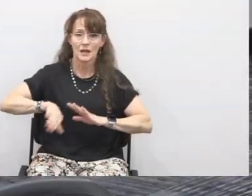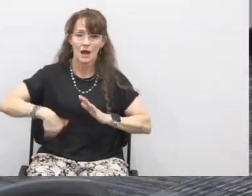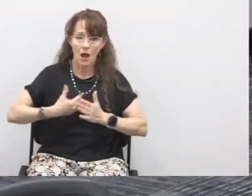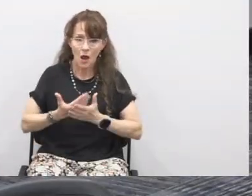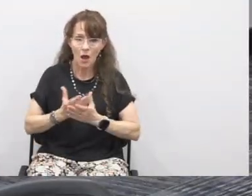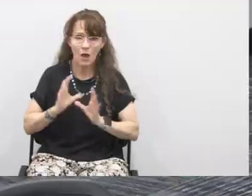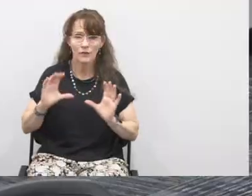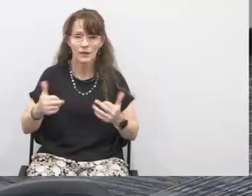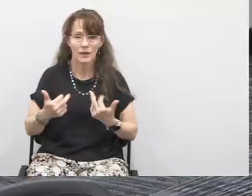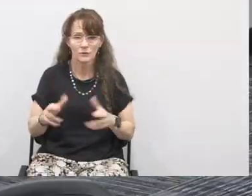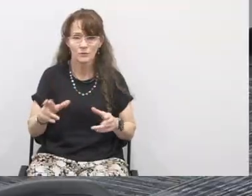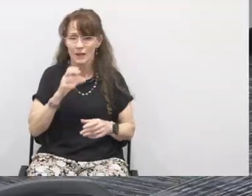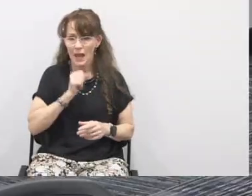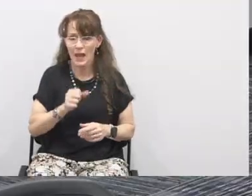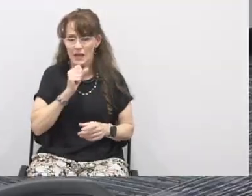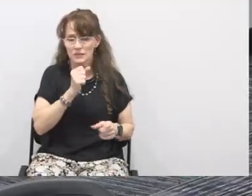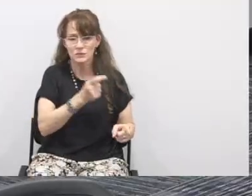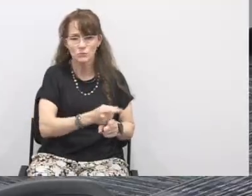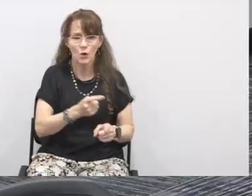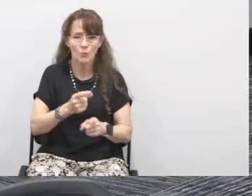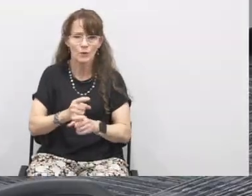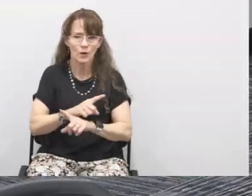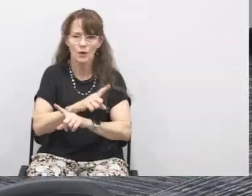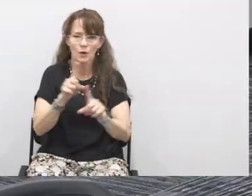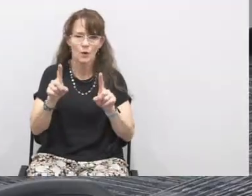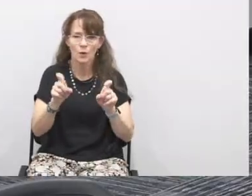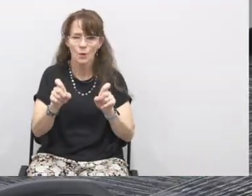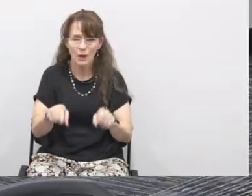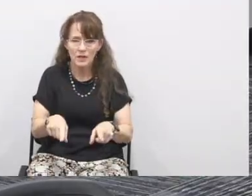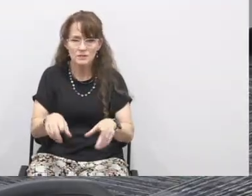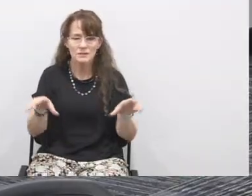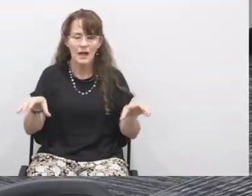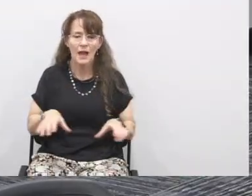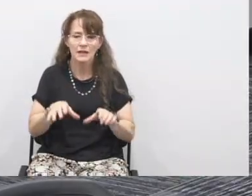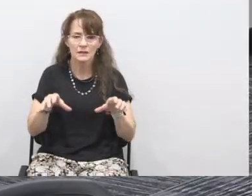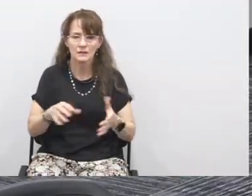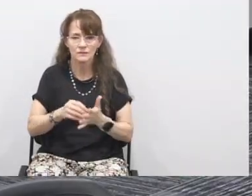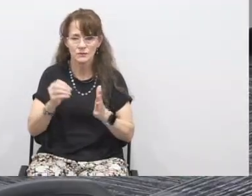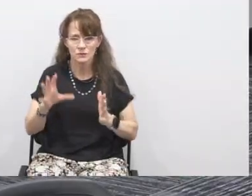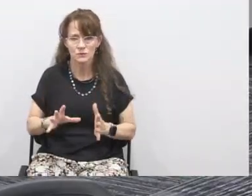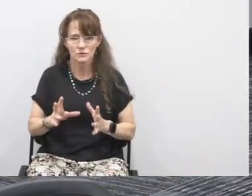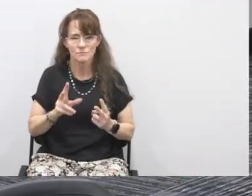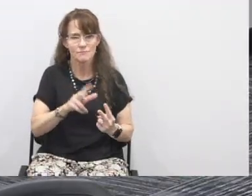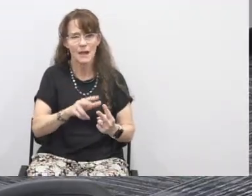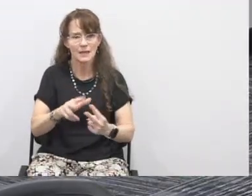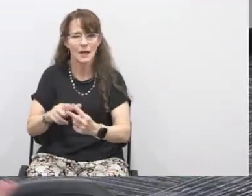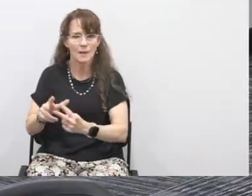and age-appropriate questions and activities for students to buddy up and also a meetup.